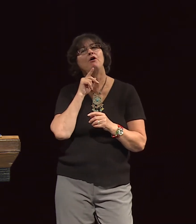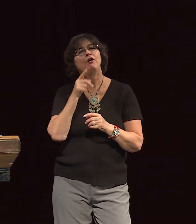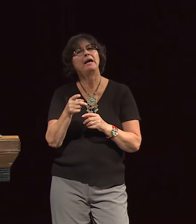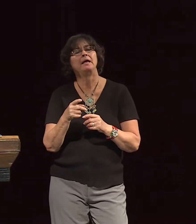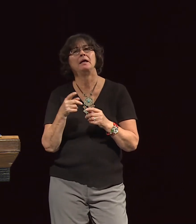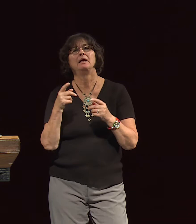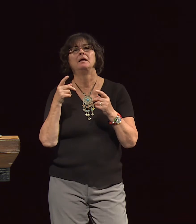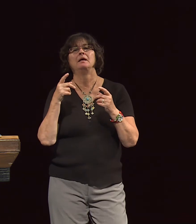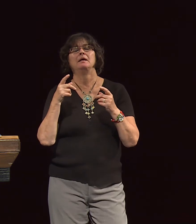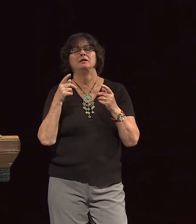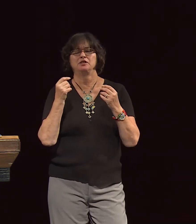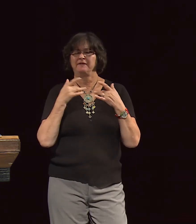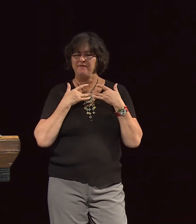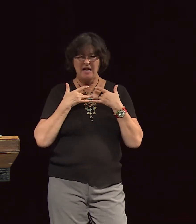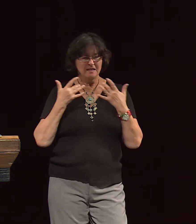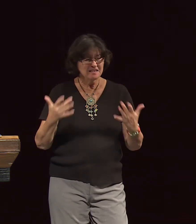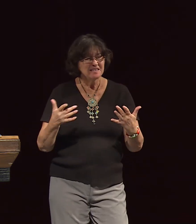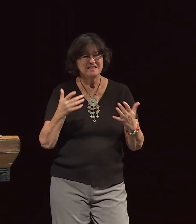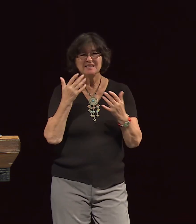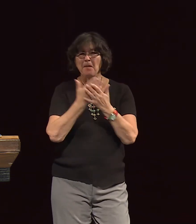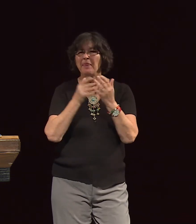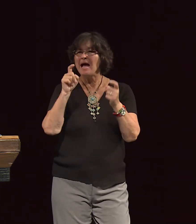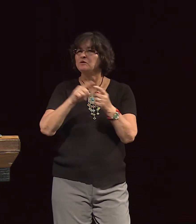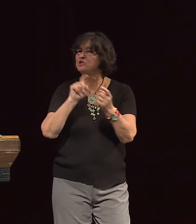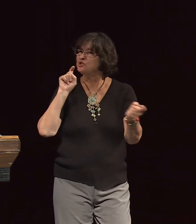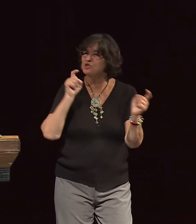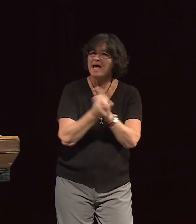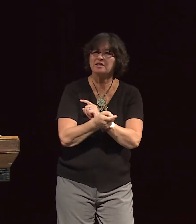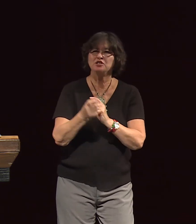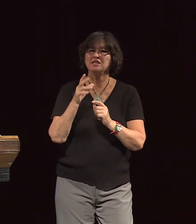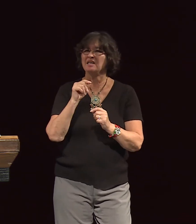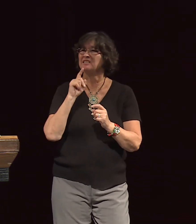but we just had this strong feeling